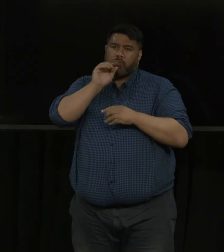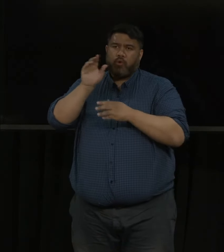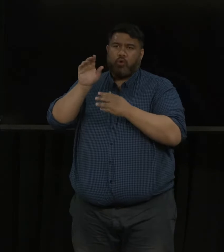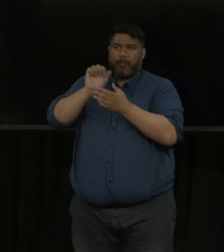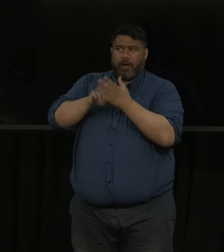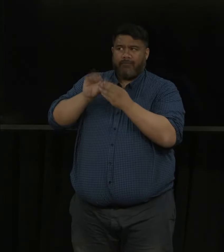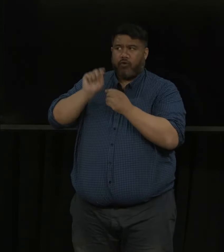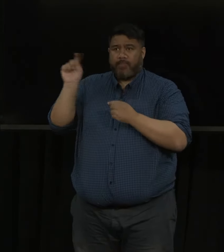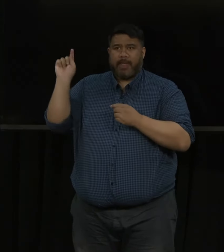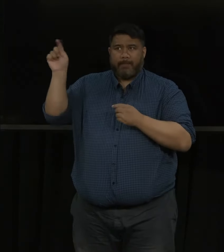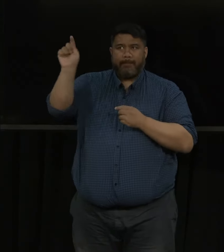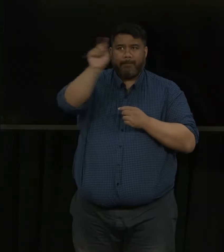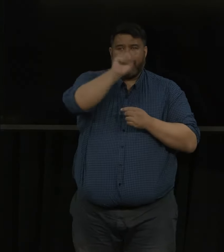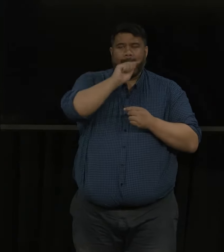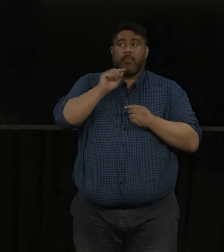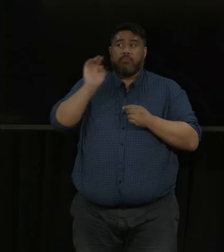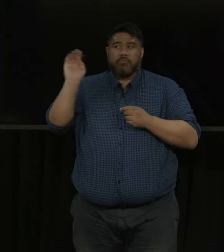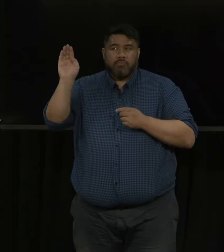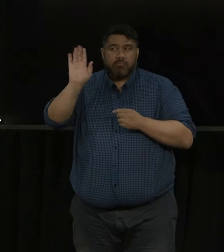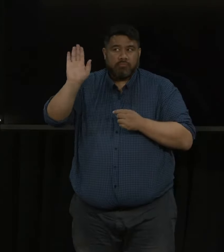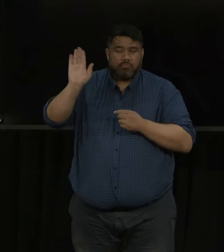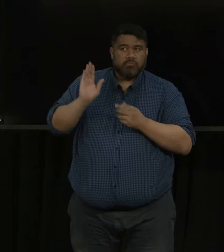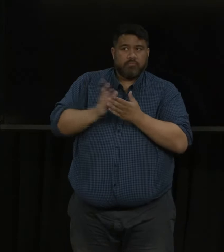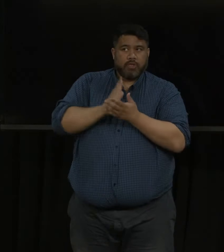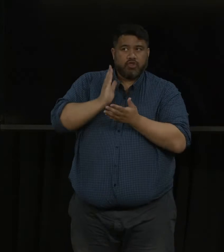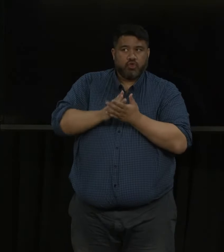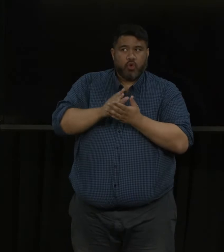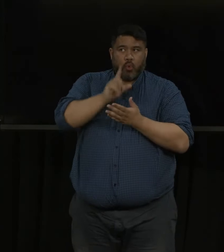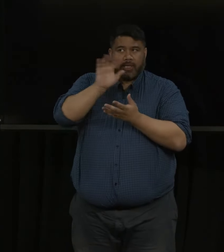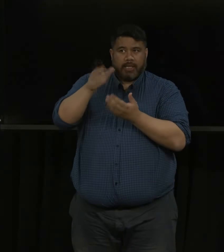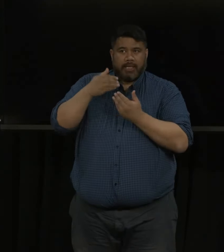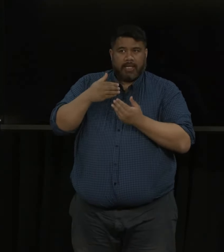So that already provides us with additional shots that could be used for boosters, were they to be approved. In addition, we are in talks